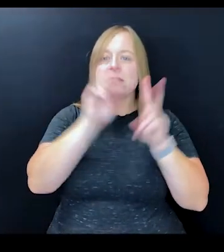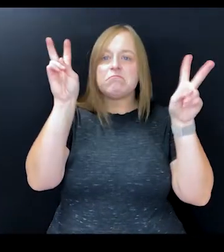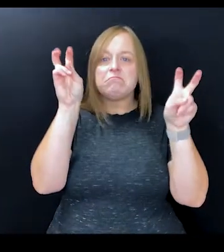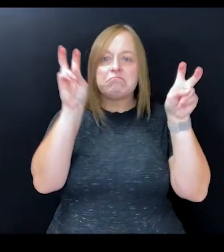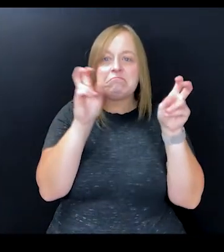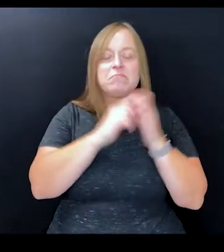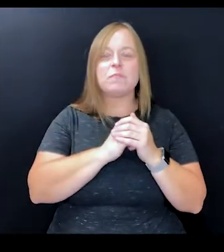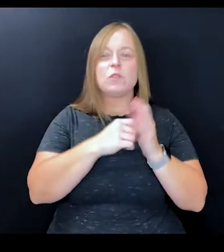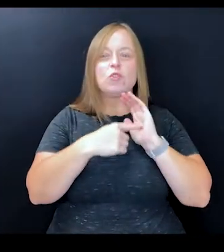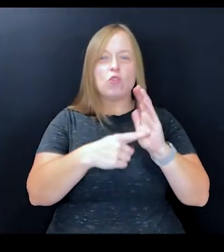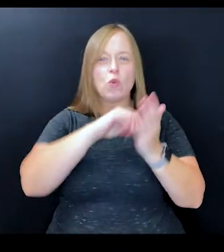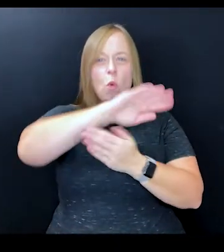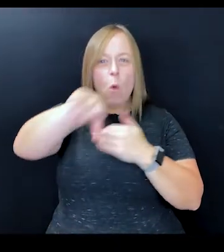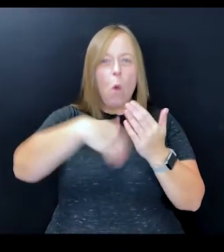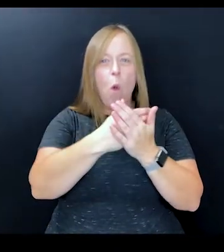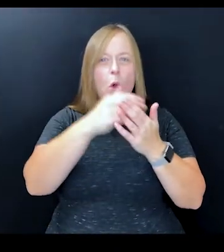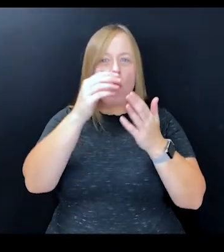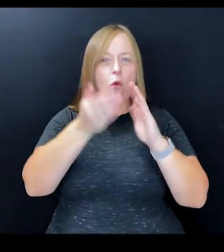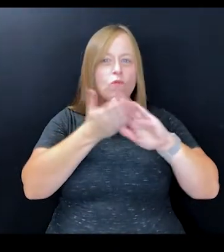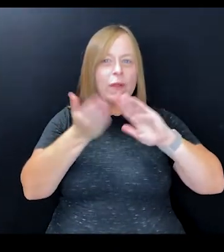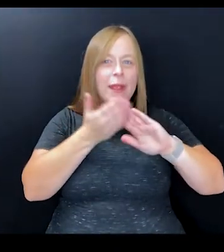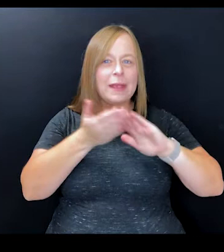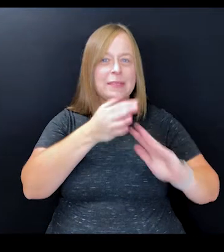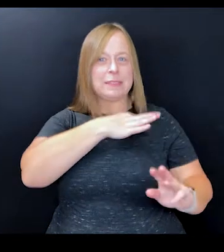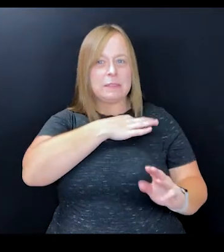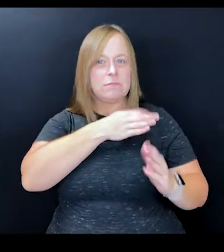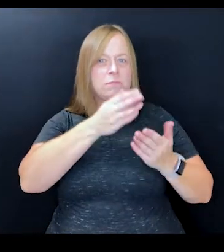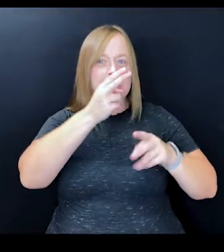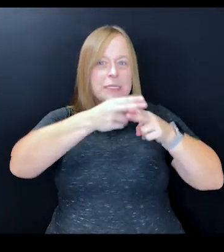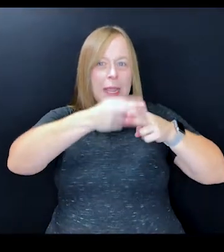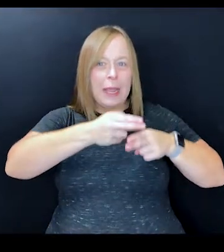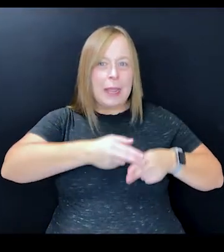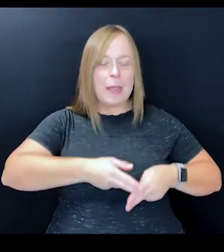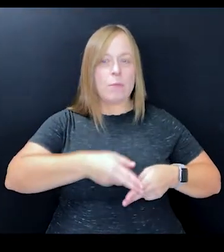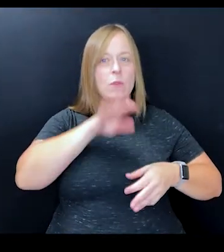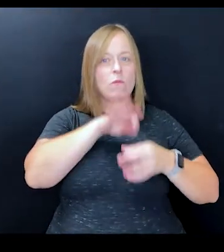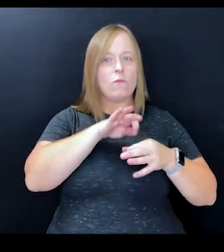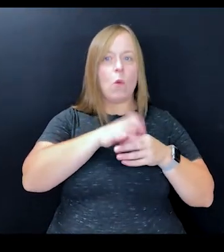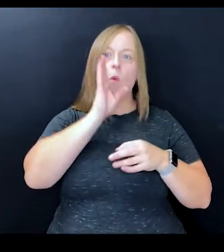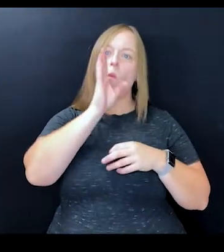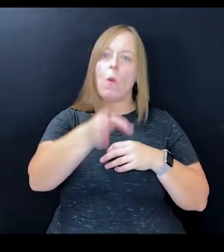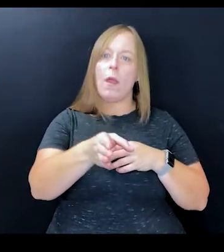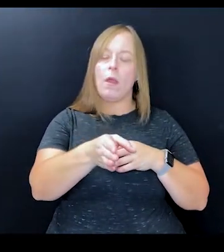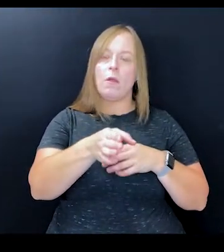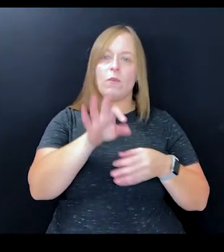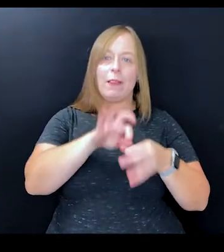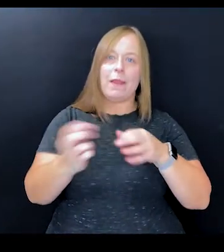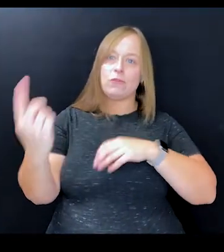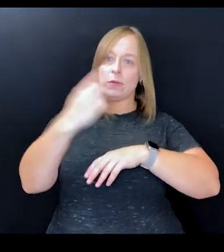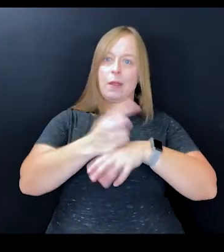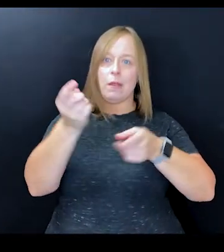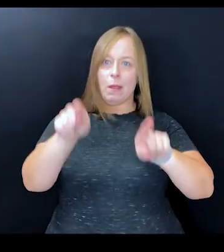And they'll show you all the races and candidates name that you will be voting on on election day.